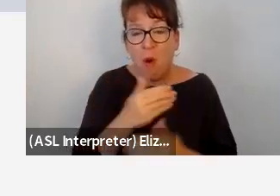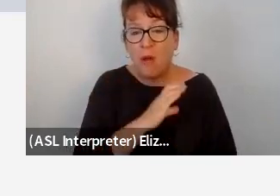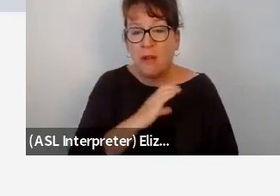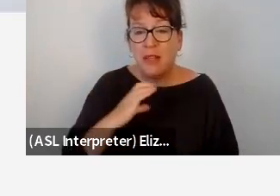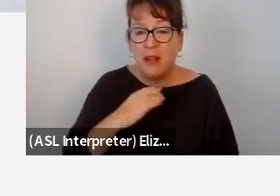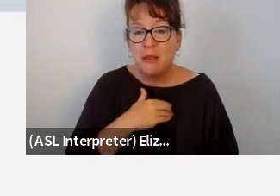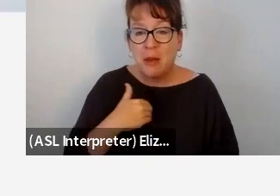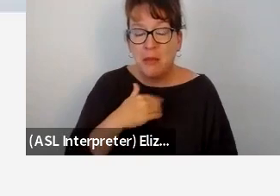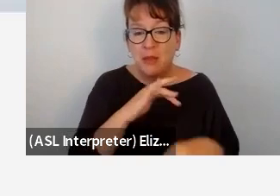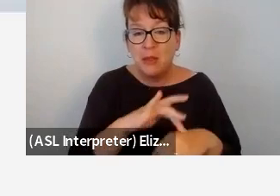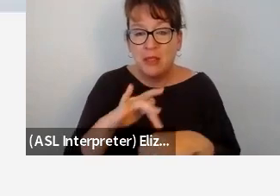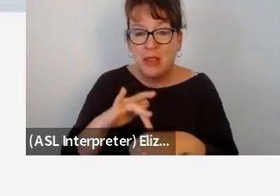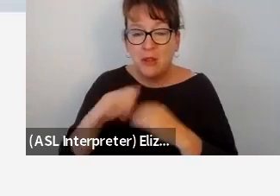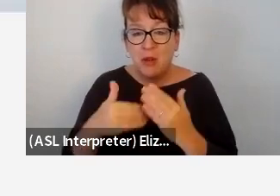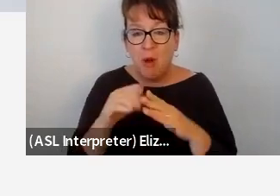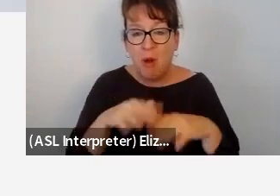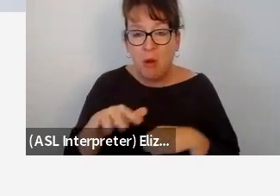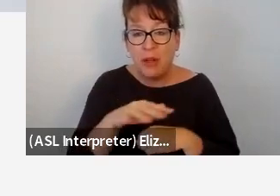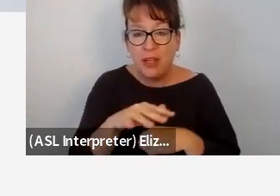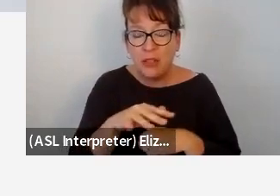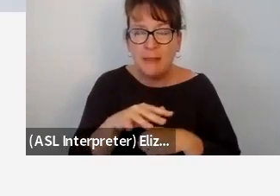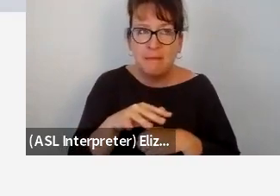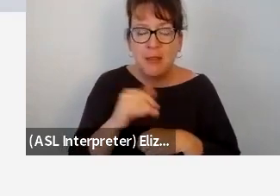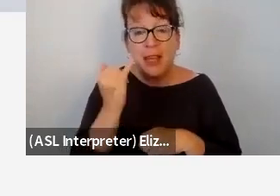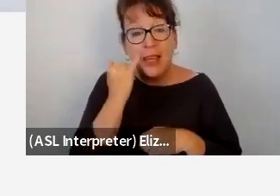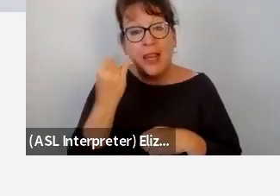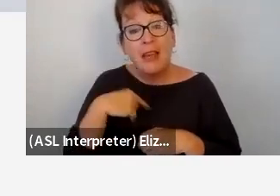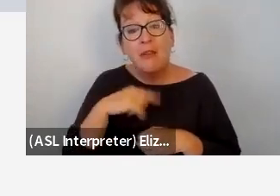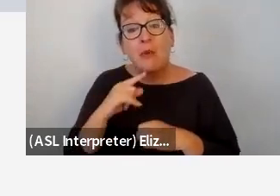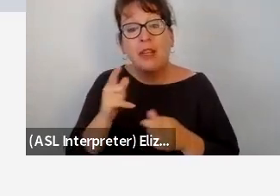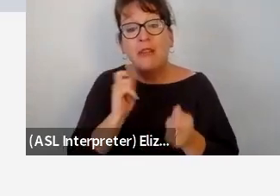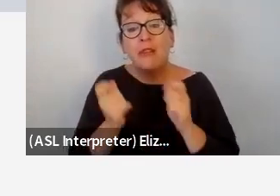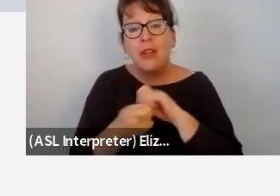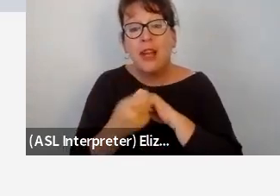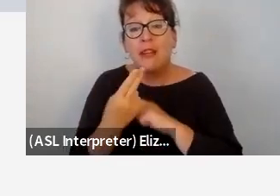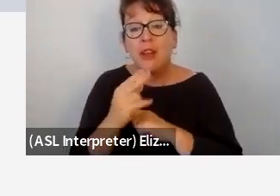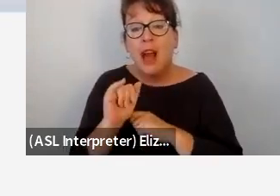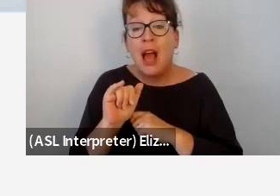Next slide.